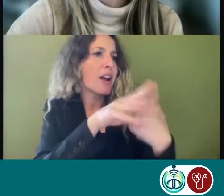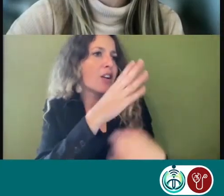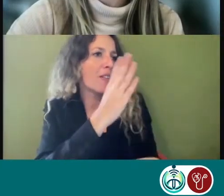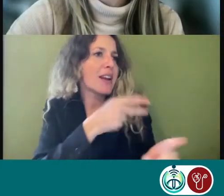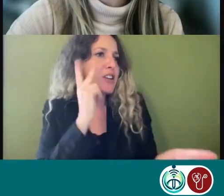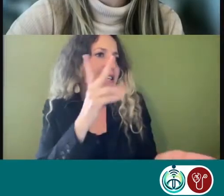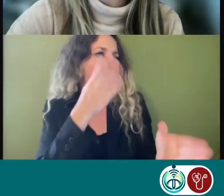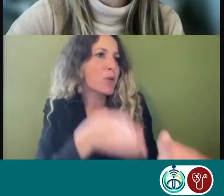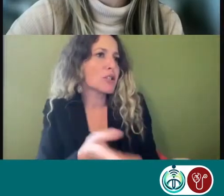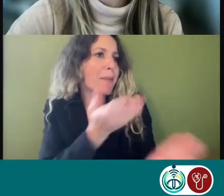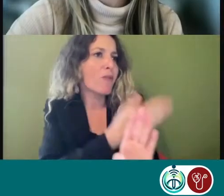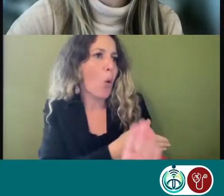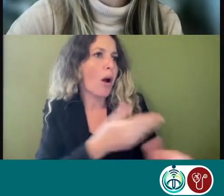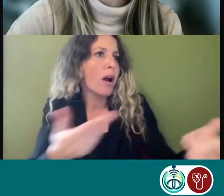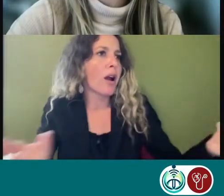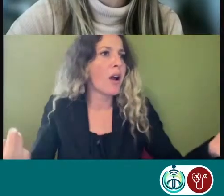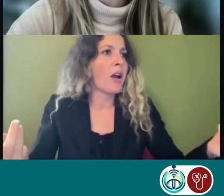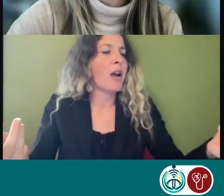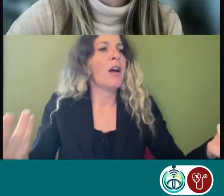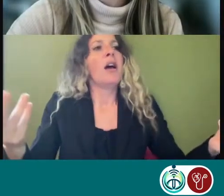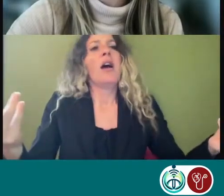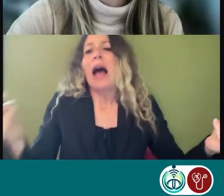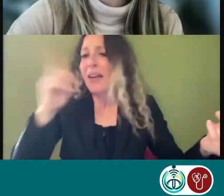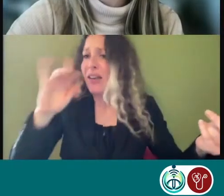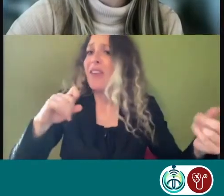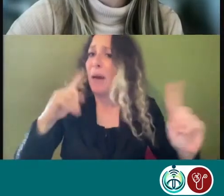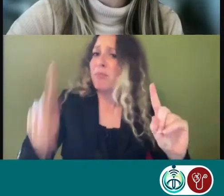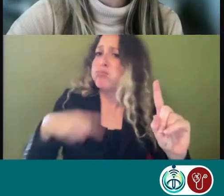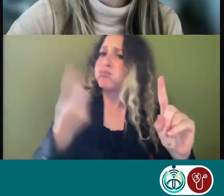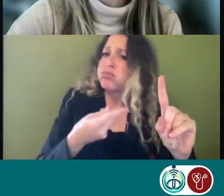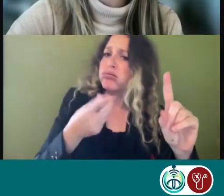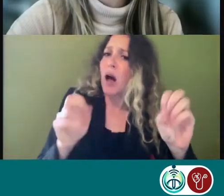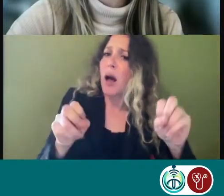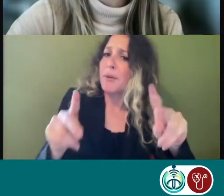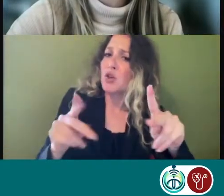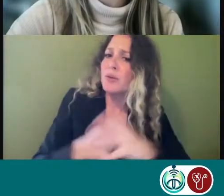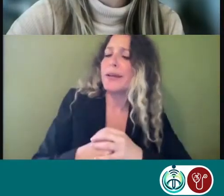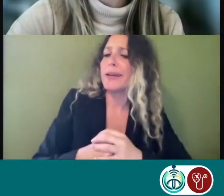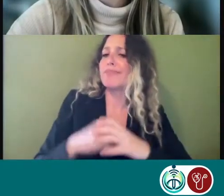And I think that points to an opportunity, again, using universal design, not just for people with